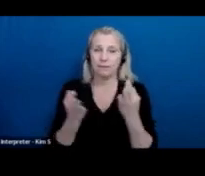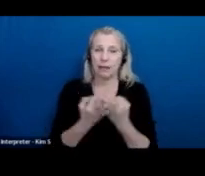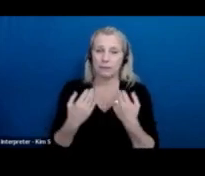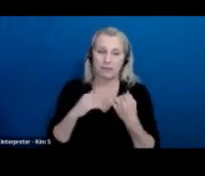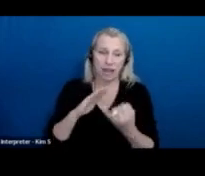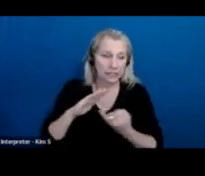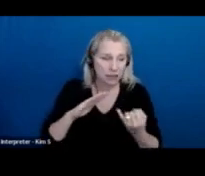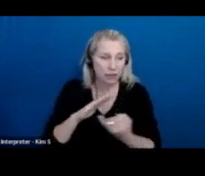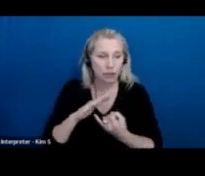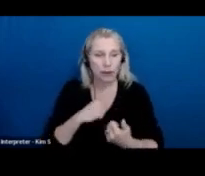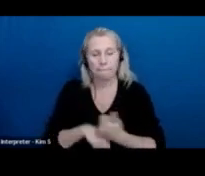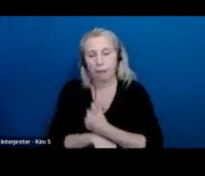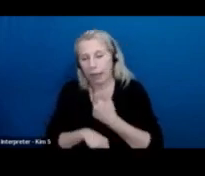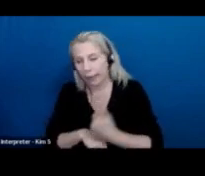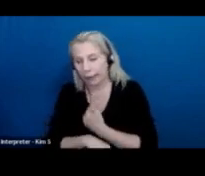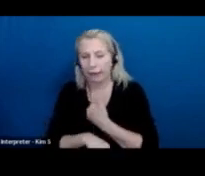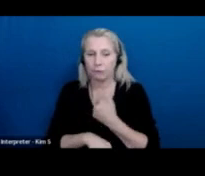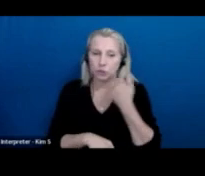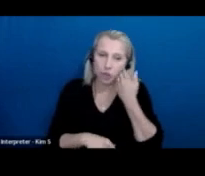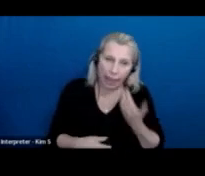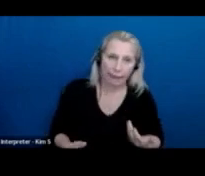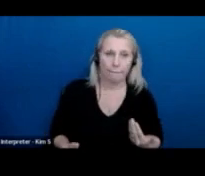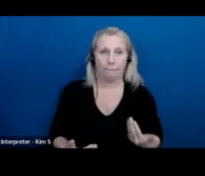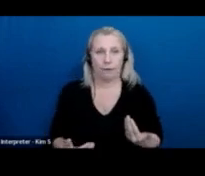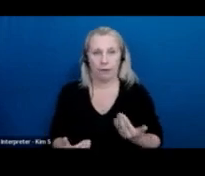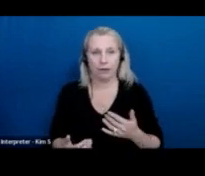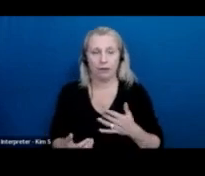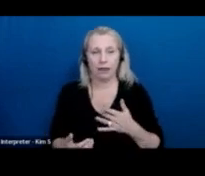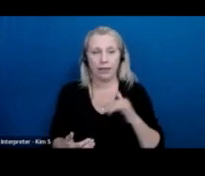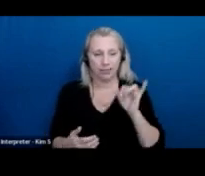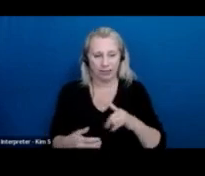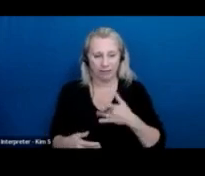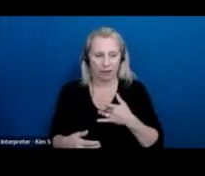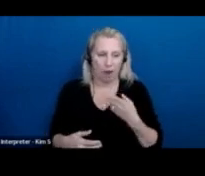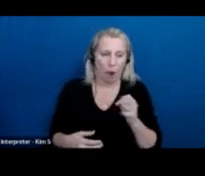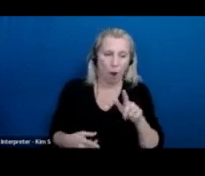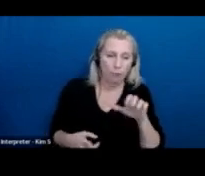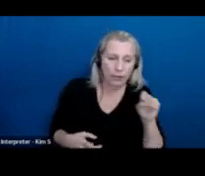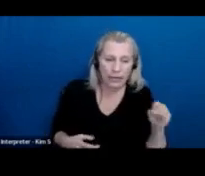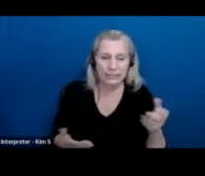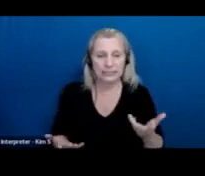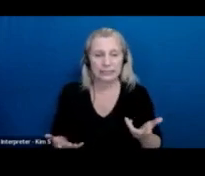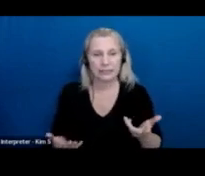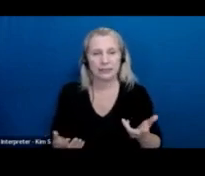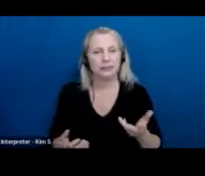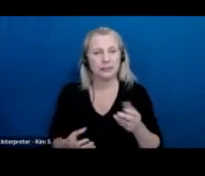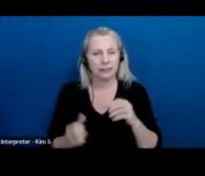blame, sometimes even shame, and then transit sense of hopelessness. So in wraparound,